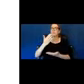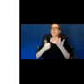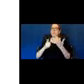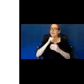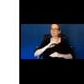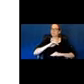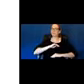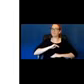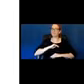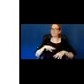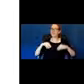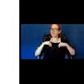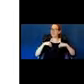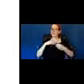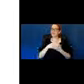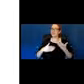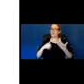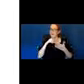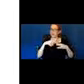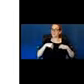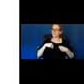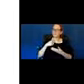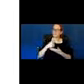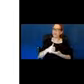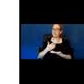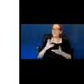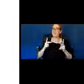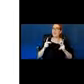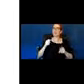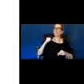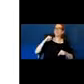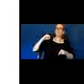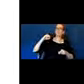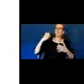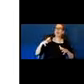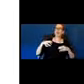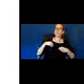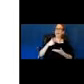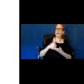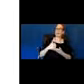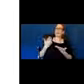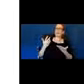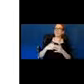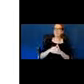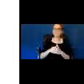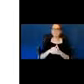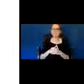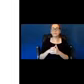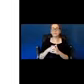But finally more than any of the medications we're delivering or wounds we're trying to work on,